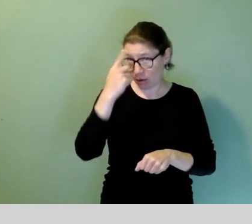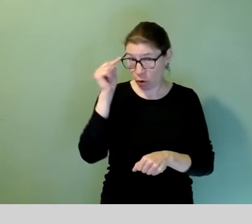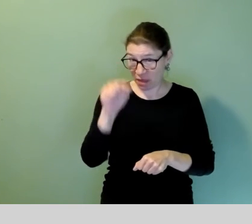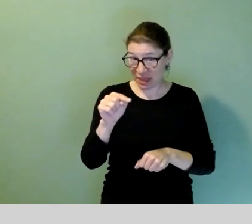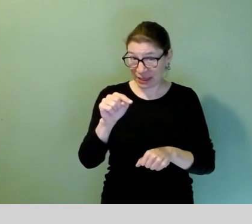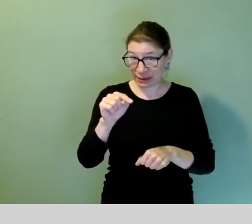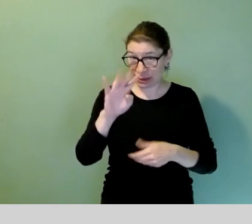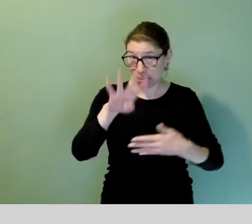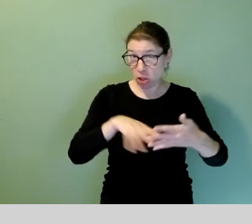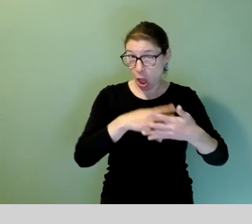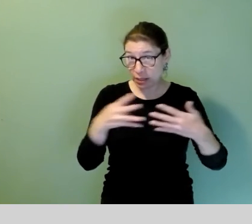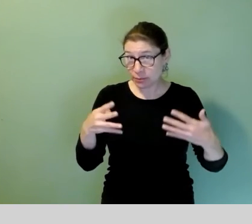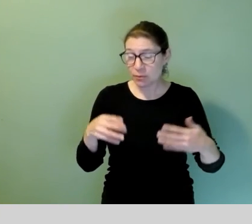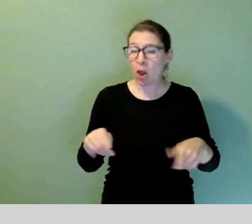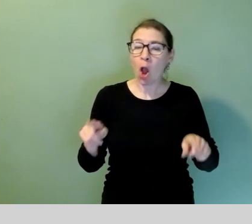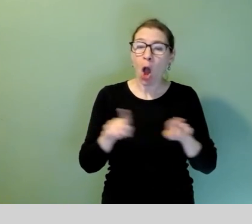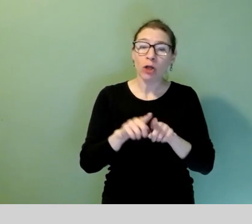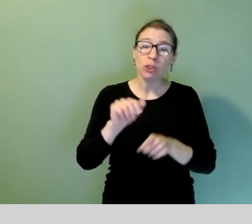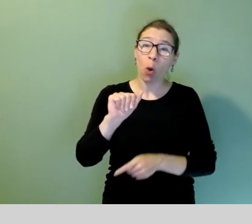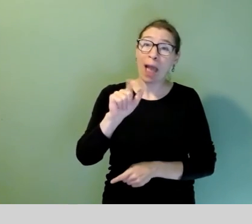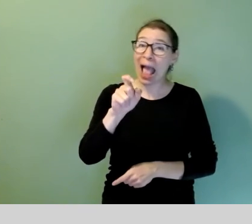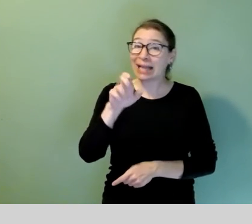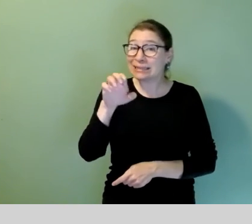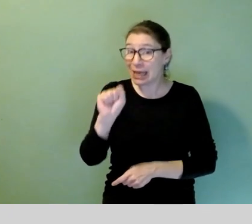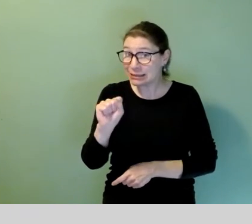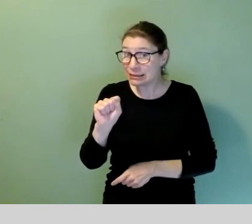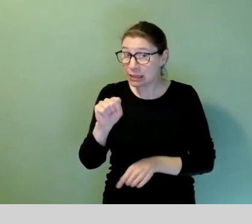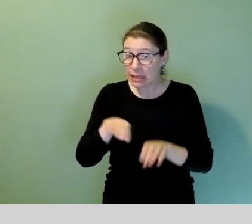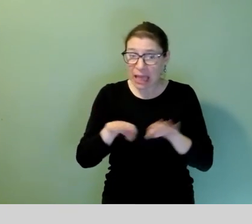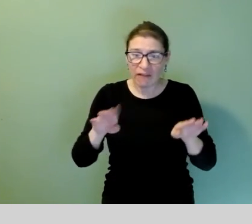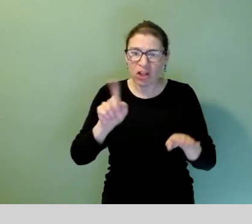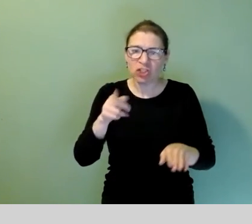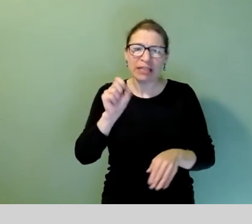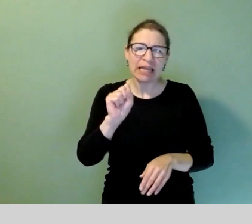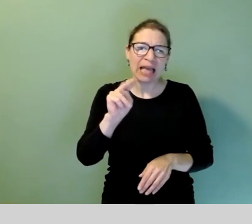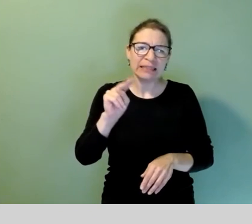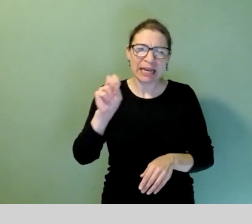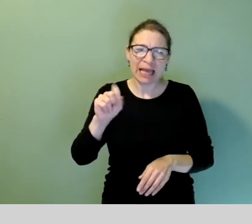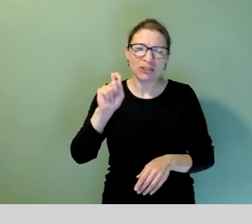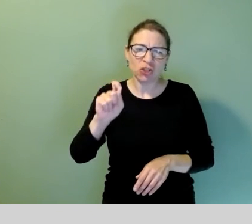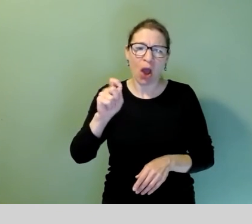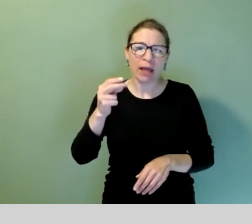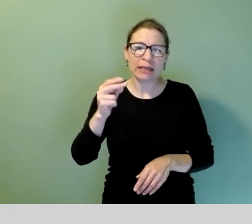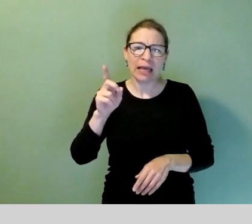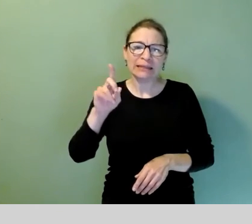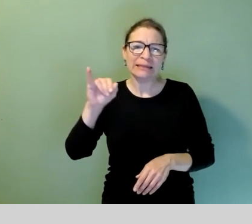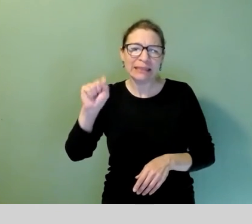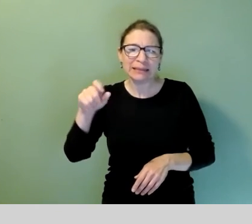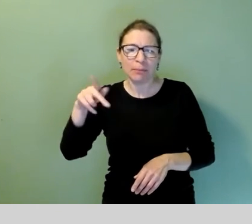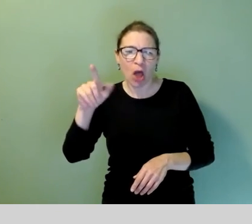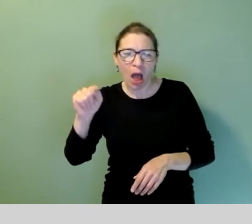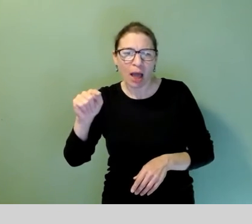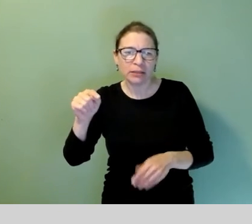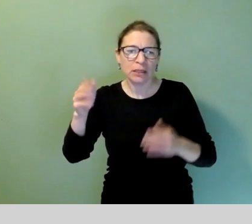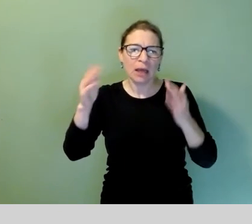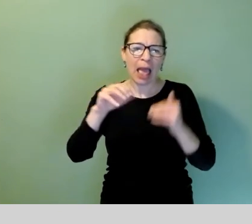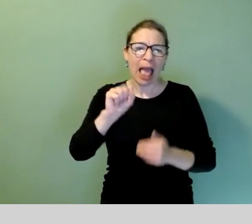for this plot there's also the access level where you just have sns.histplot sns.kdeplot, and sns.edcfplot.